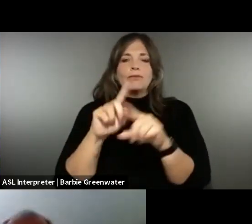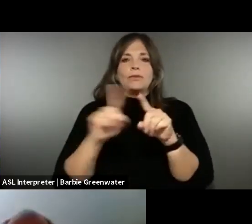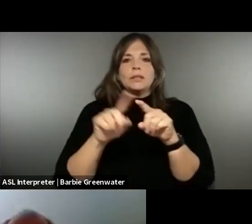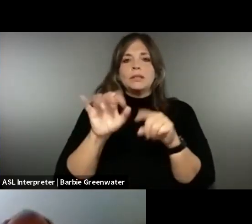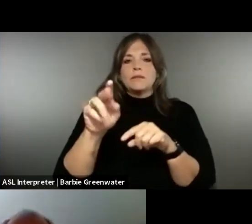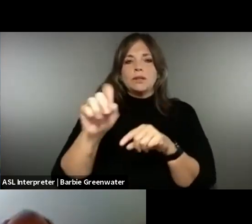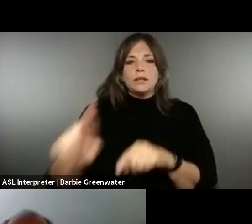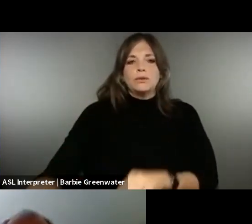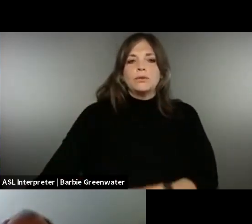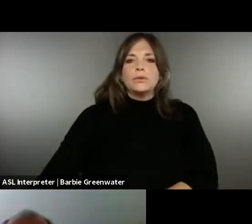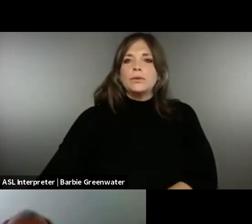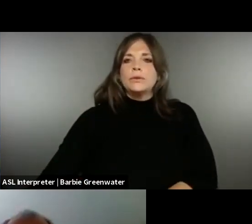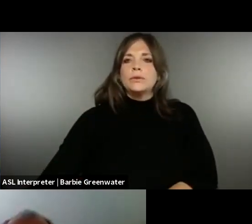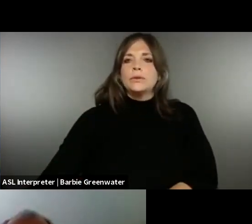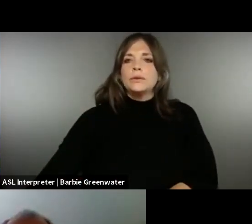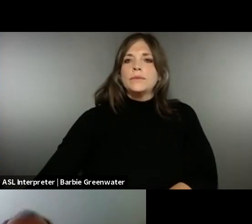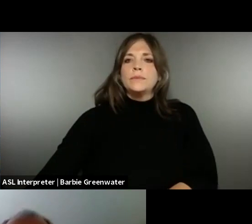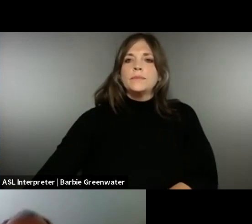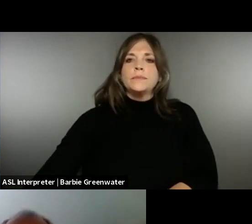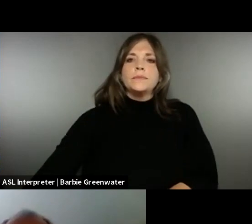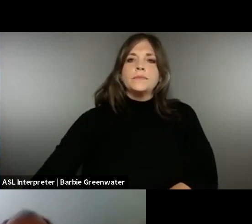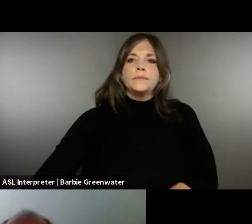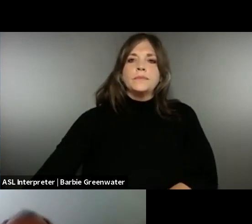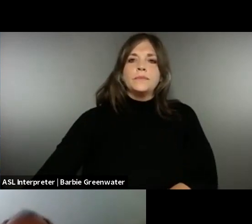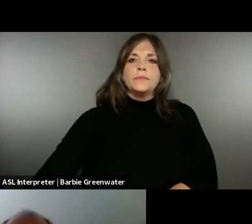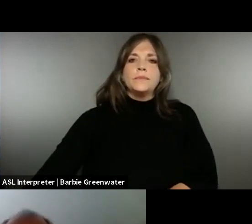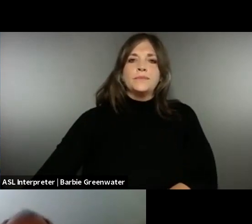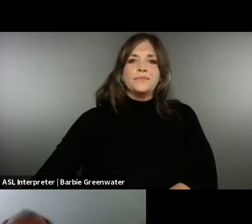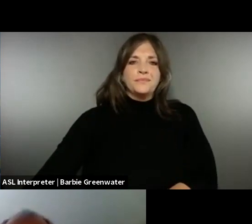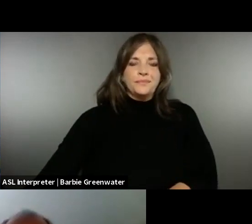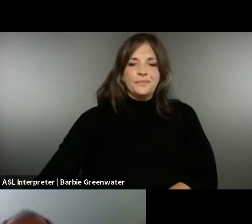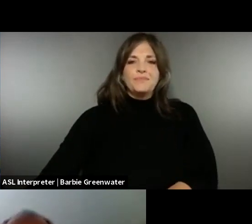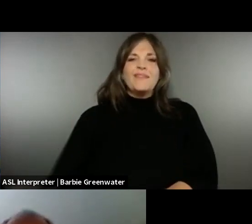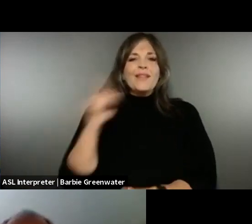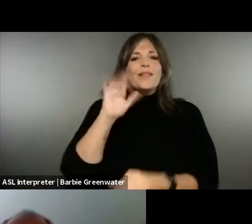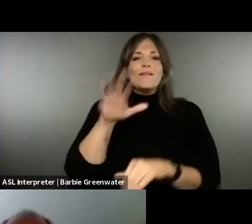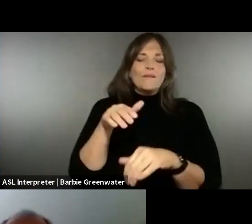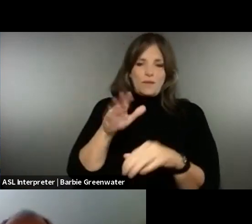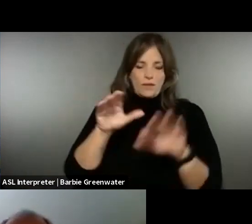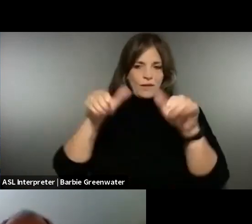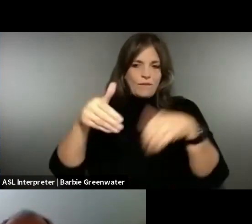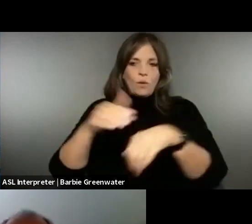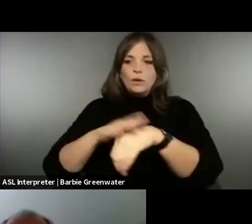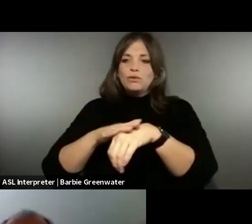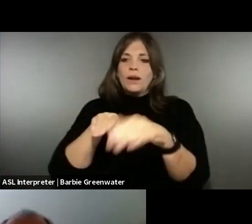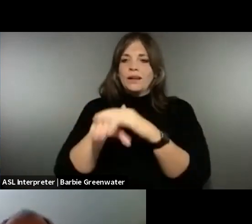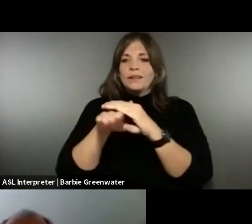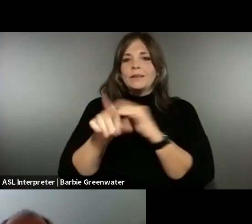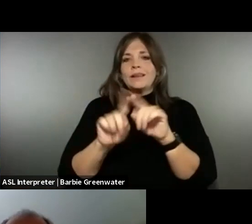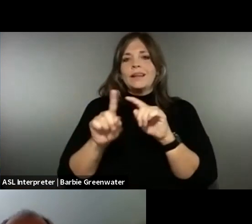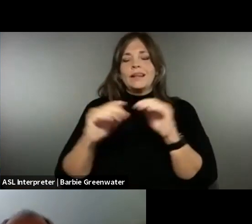enforcement of EU legislation connected to standards. So ANEC is, of course, engaged cross sectors focusing on